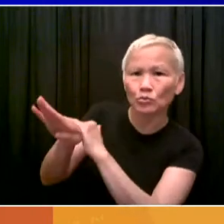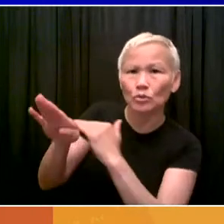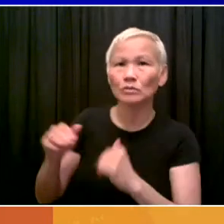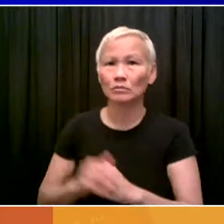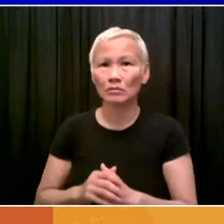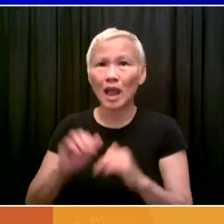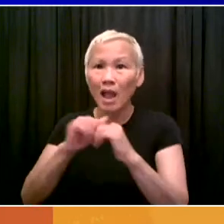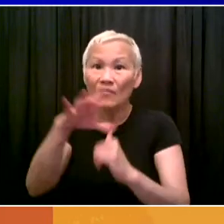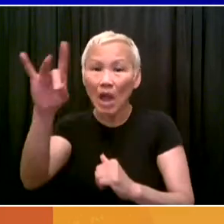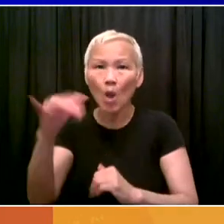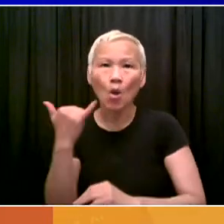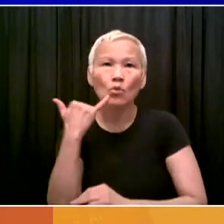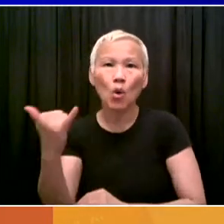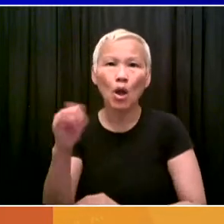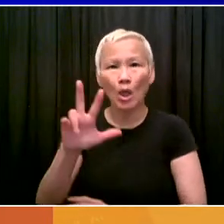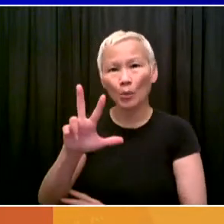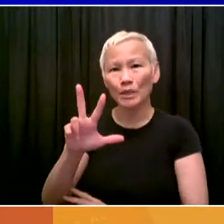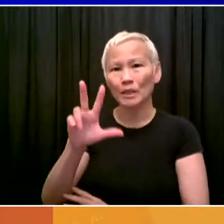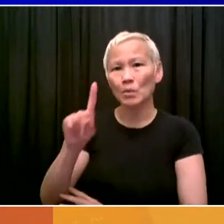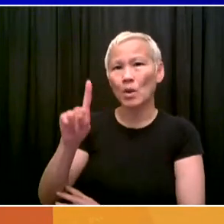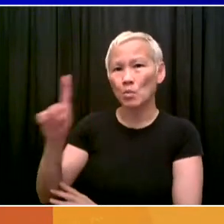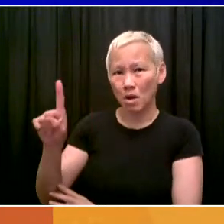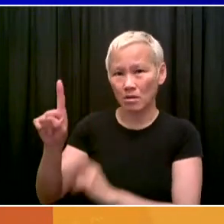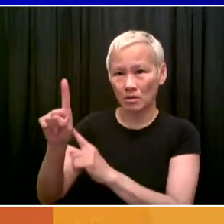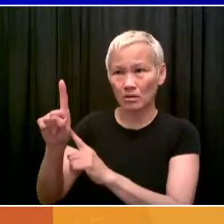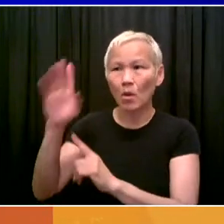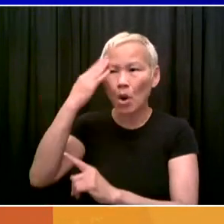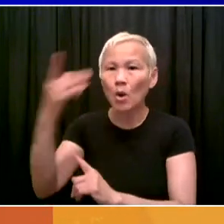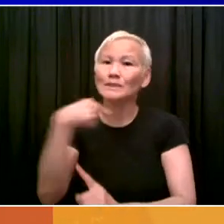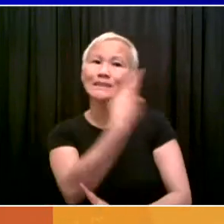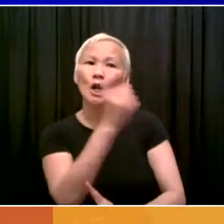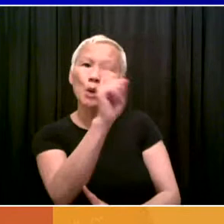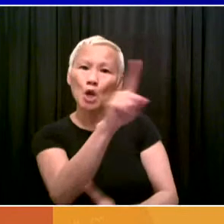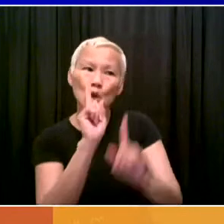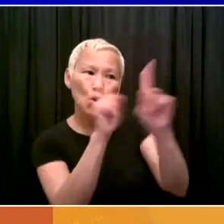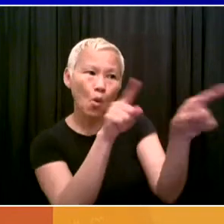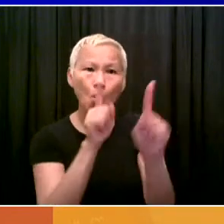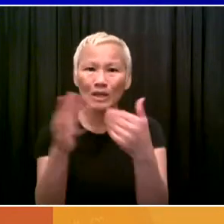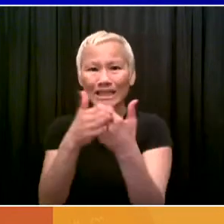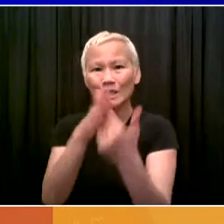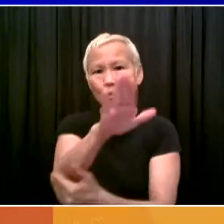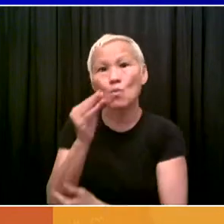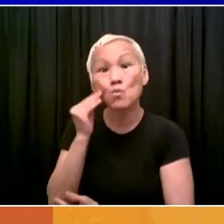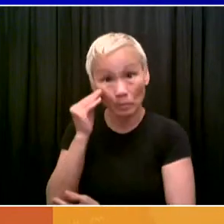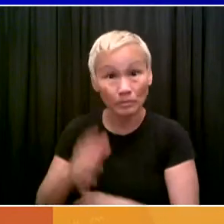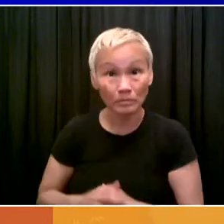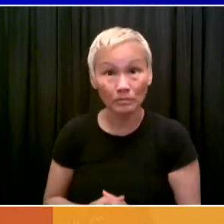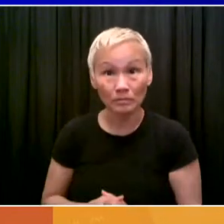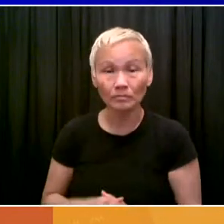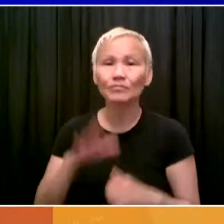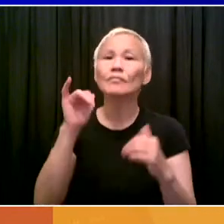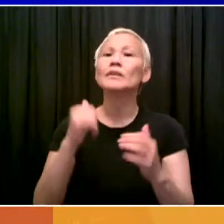WEKE NDA THAT IS A GOOD THING. IF YOU DO NEED TO GO TO A COOLING CENTER YOU CAN CALL 311 AND THEY WILL MAKE IT